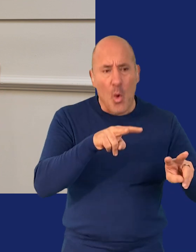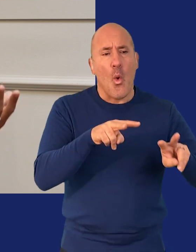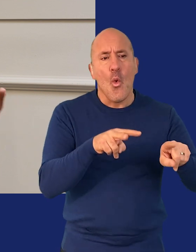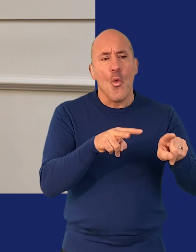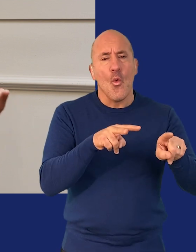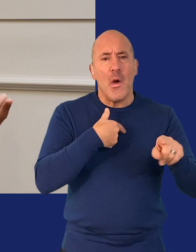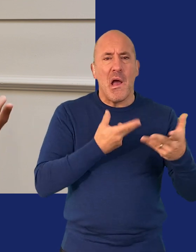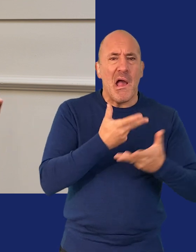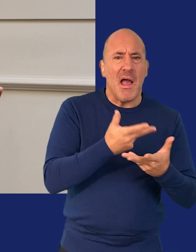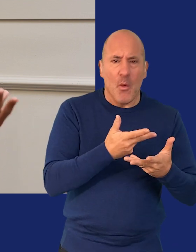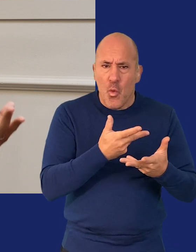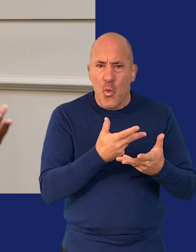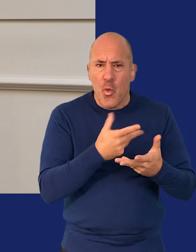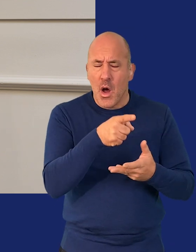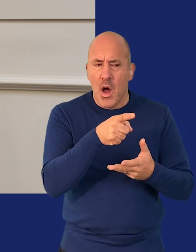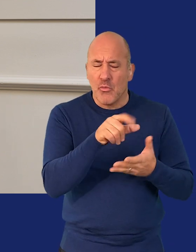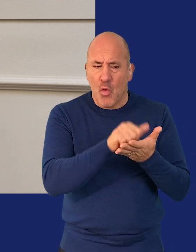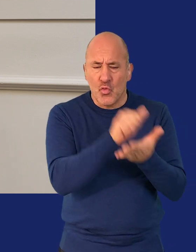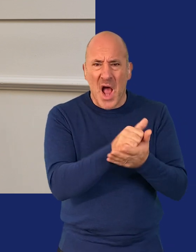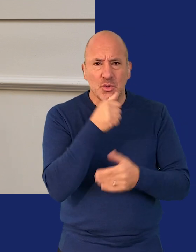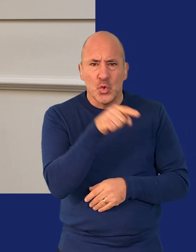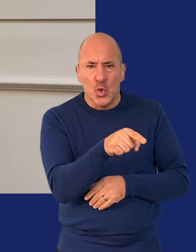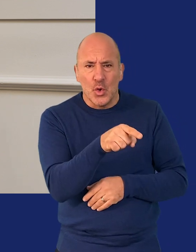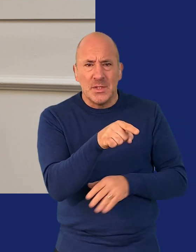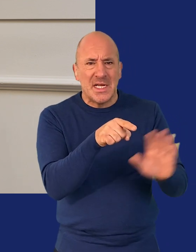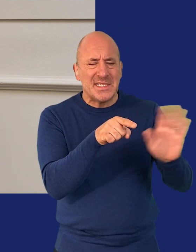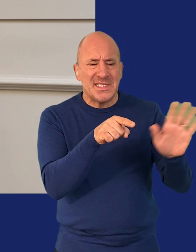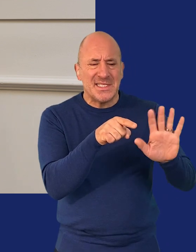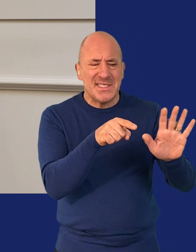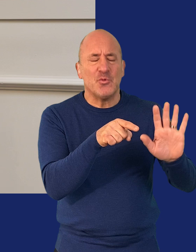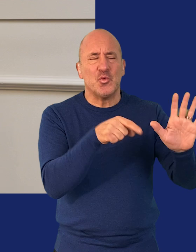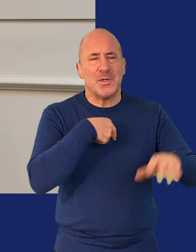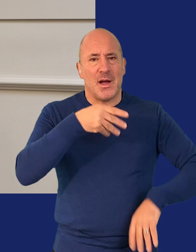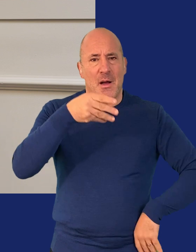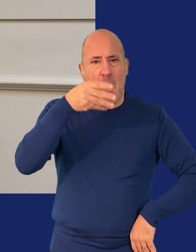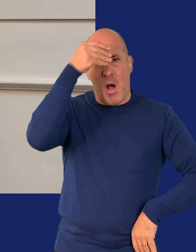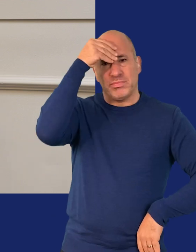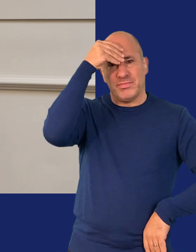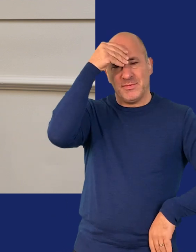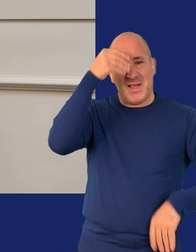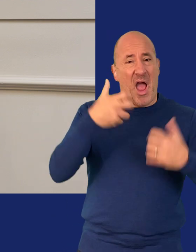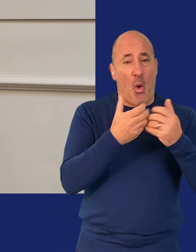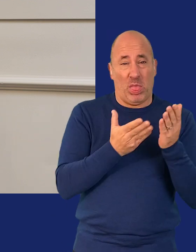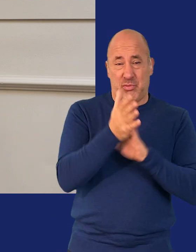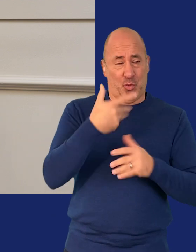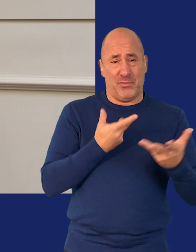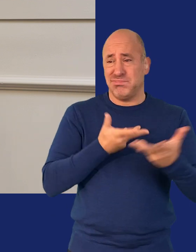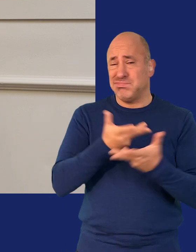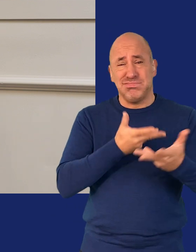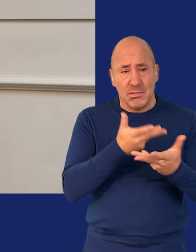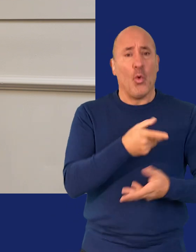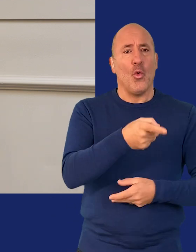what you two touched on, but, but like, through learning, through having these